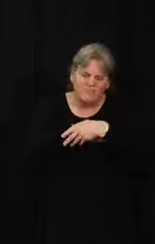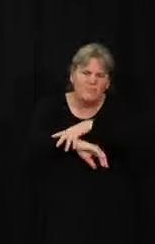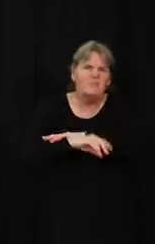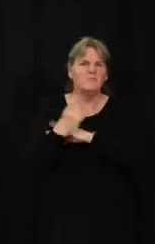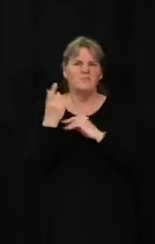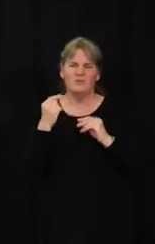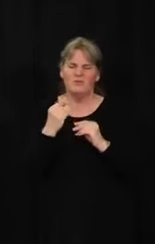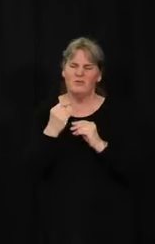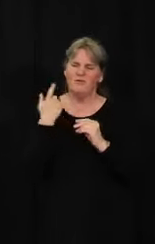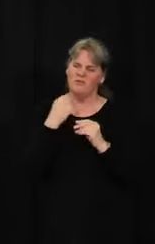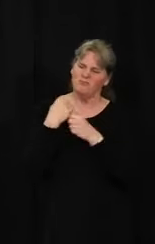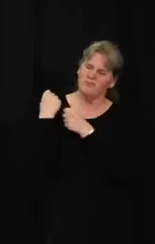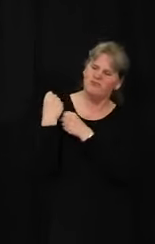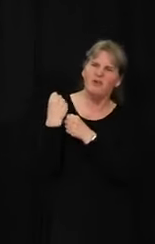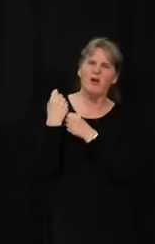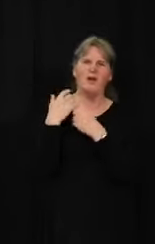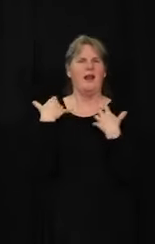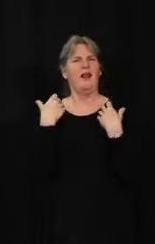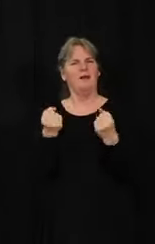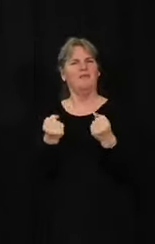territory stay strong and stay healthy.